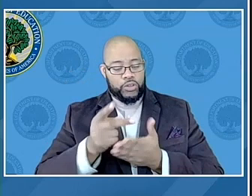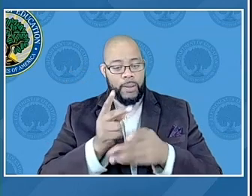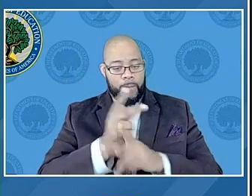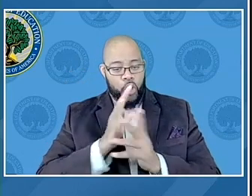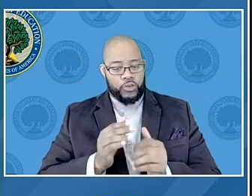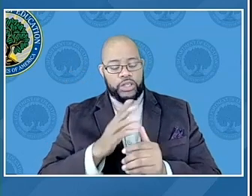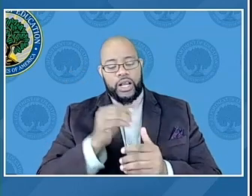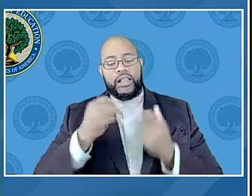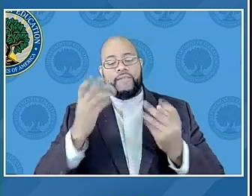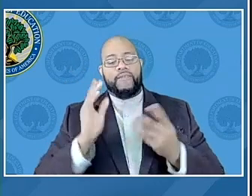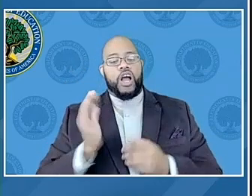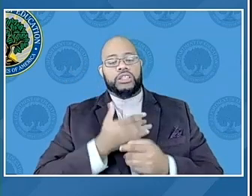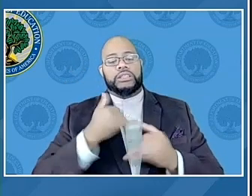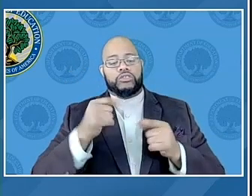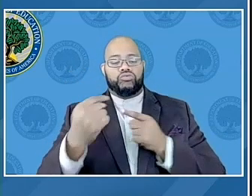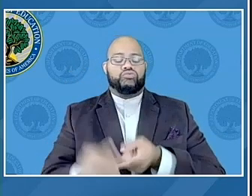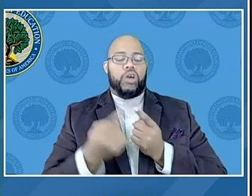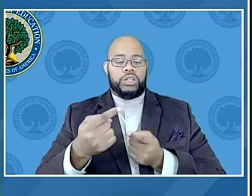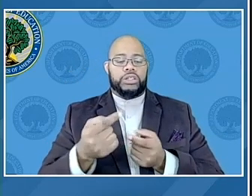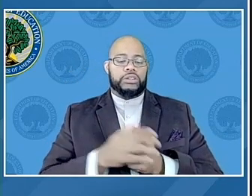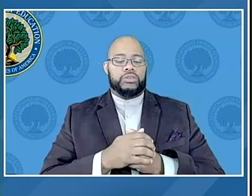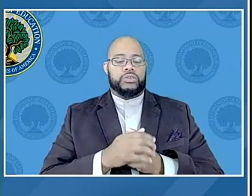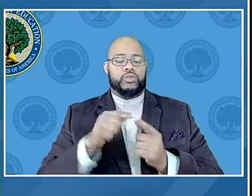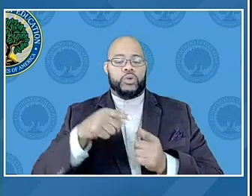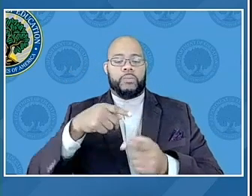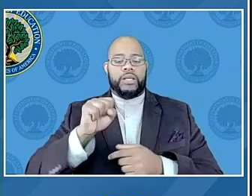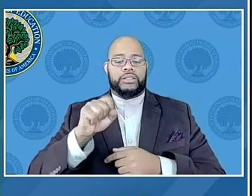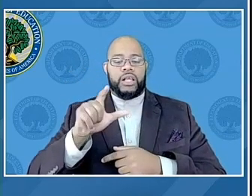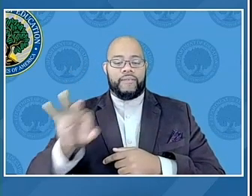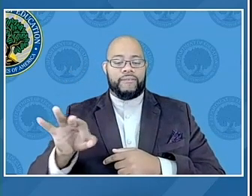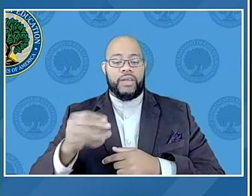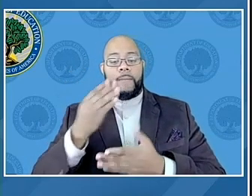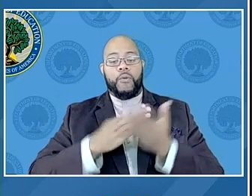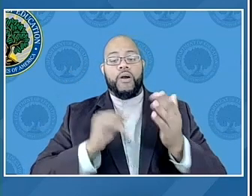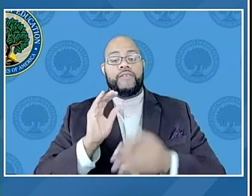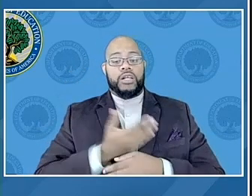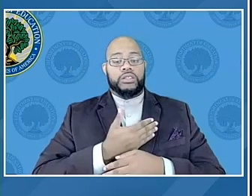are still struggling towards PSLF. Also a portion of us- a portion of- [Time] Thank you.